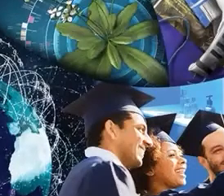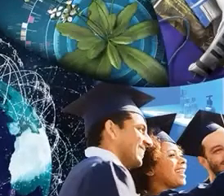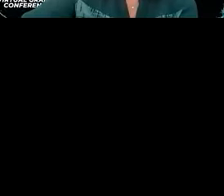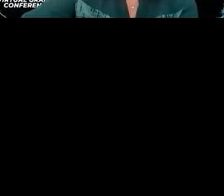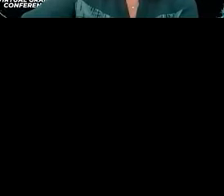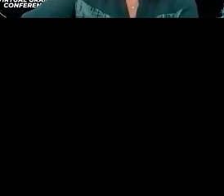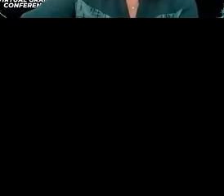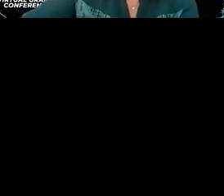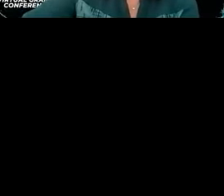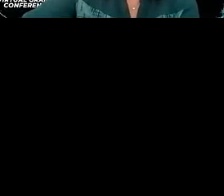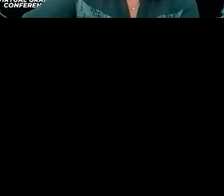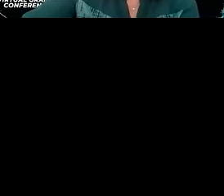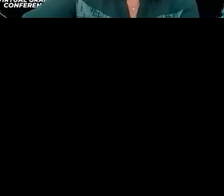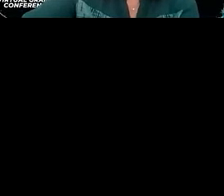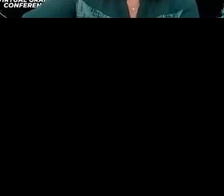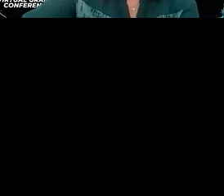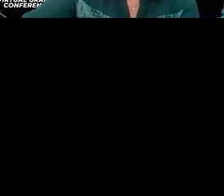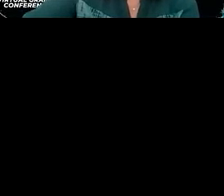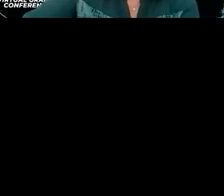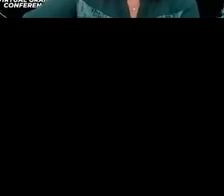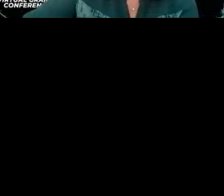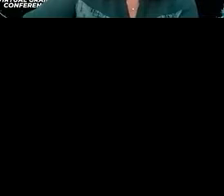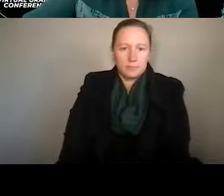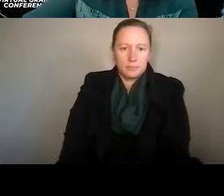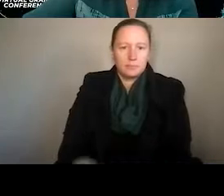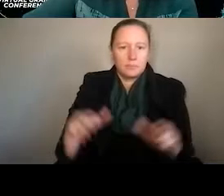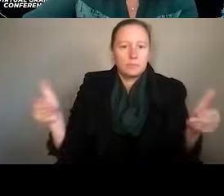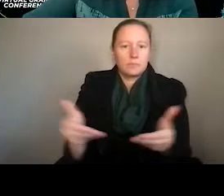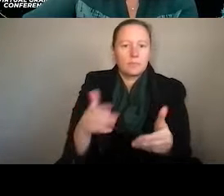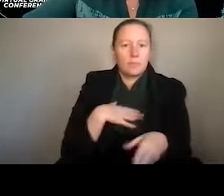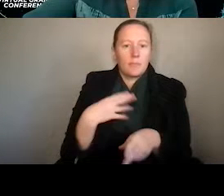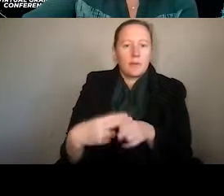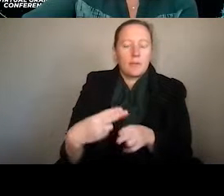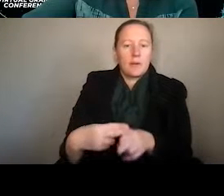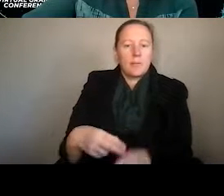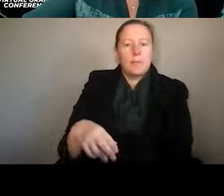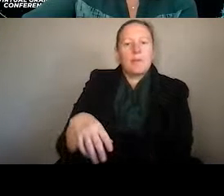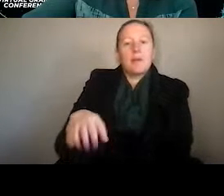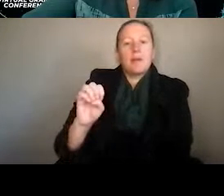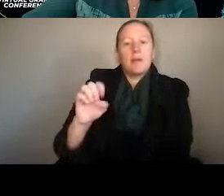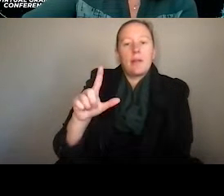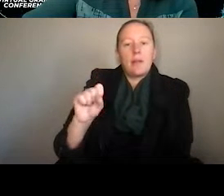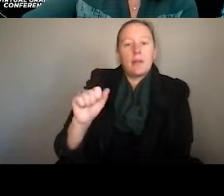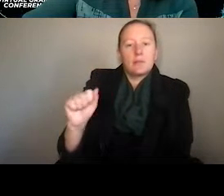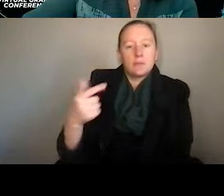Elsa Gonzalez: Welcome everyone. Good afternoon. My name is Elsa Gonzalez, and I serve as a Program Director in